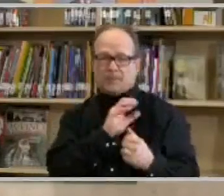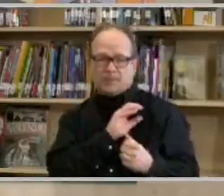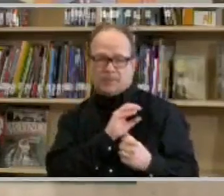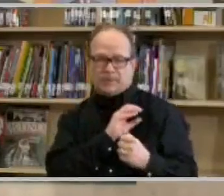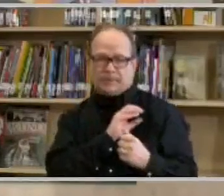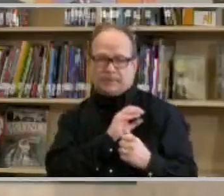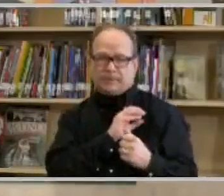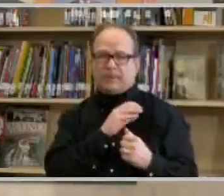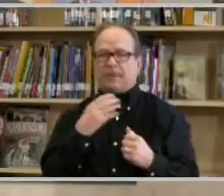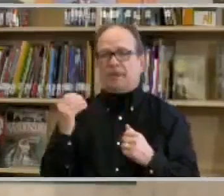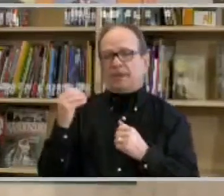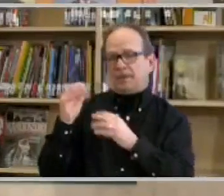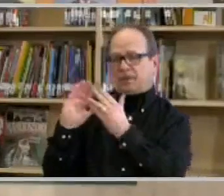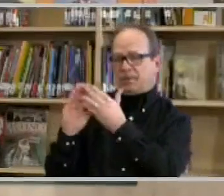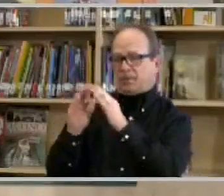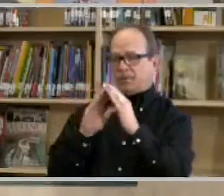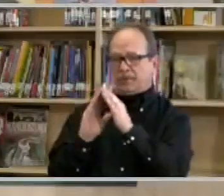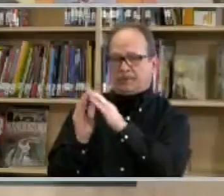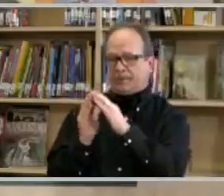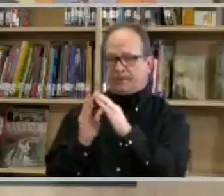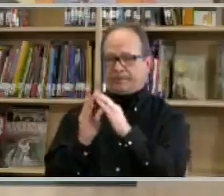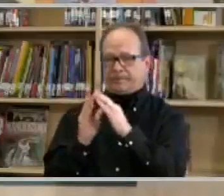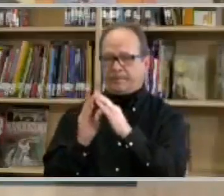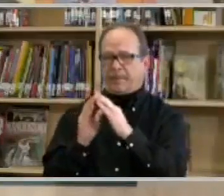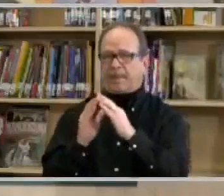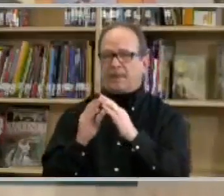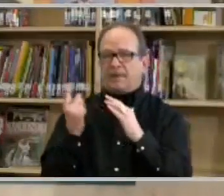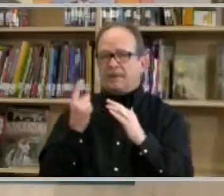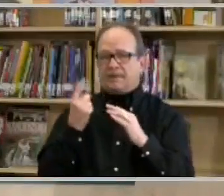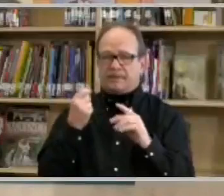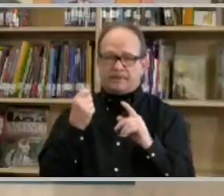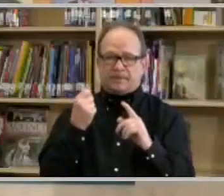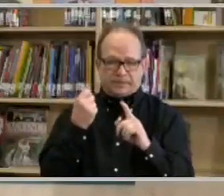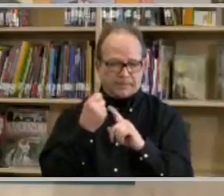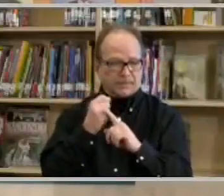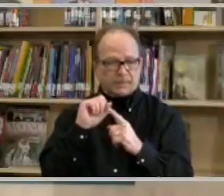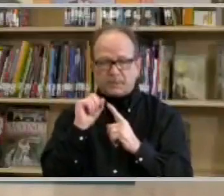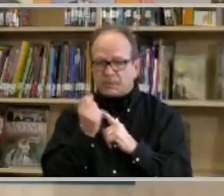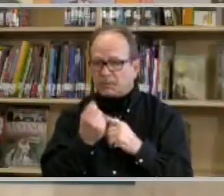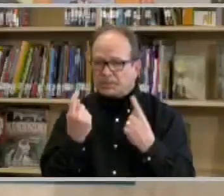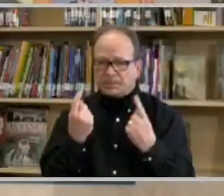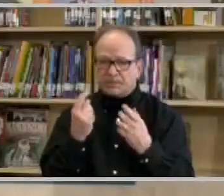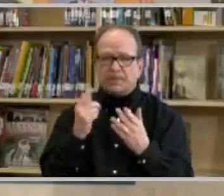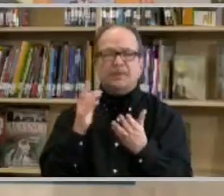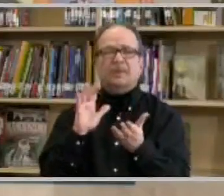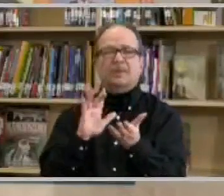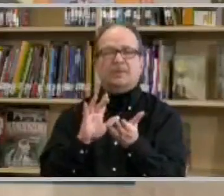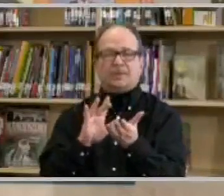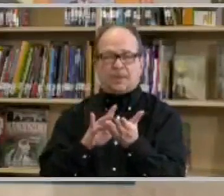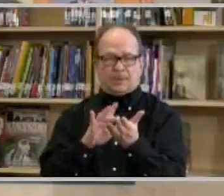WAS DONE TO THE RELATIONSHIP WITH CITIZENS WHEN YOU HAVE A